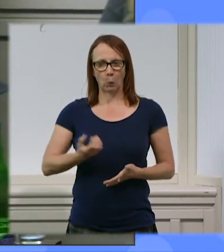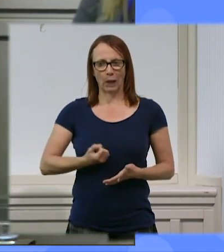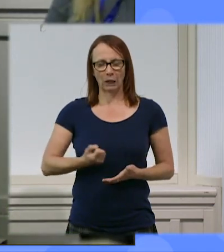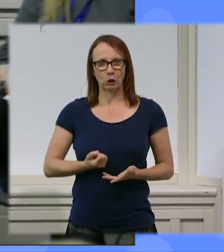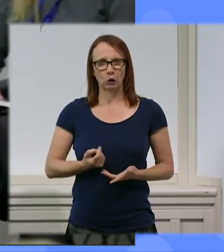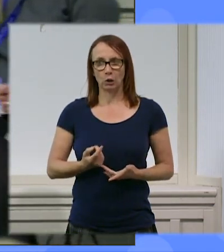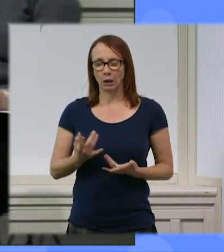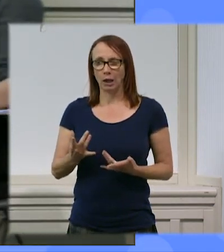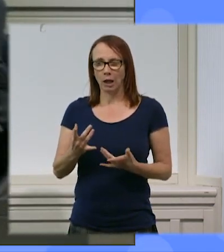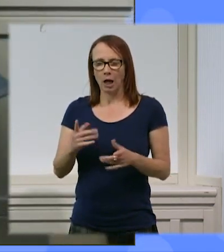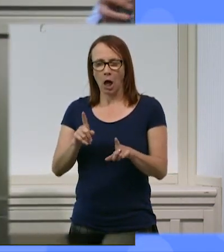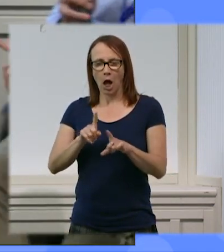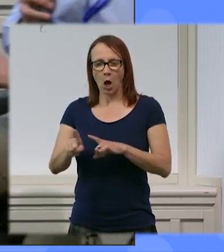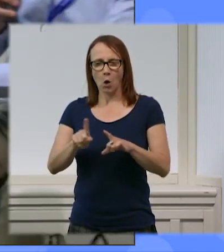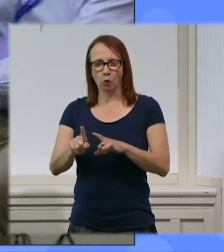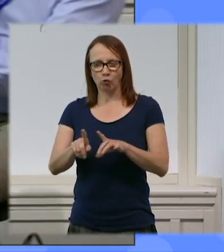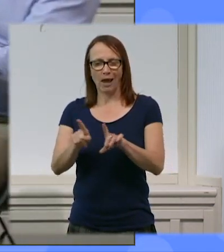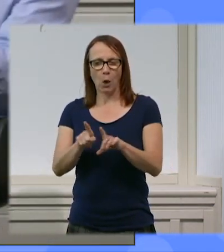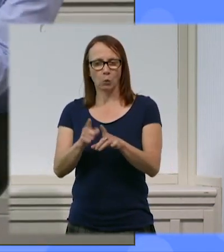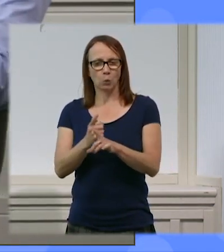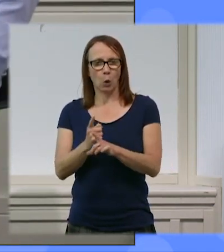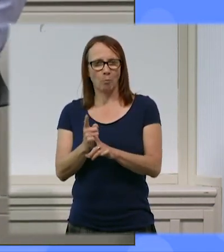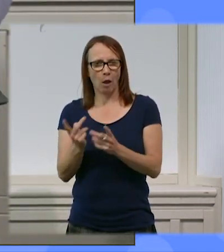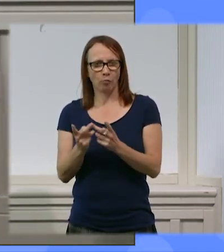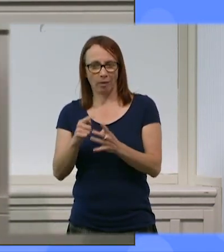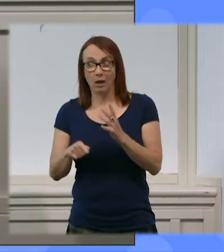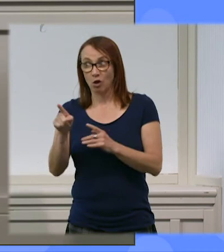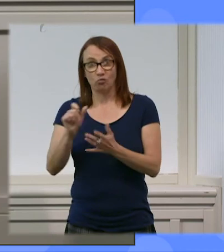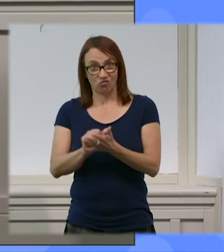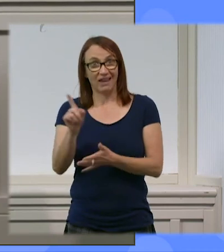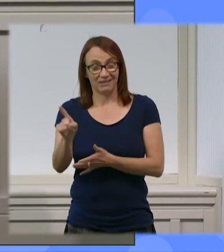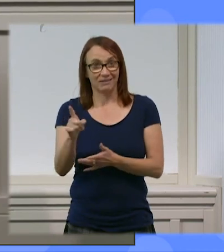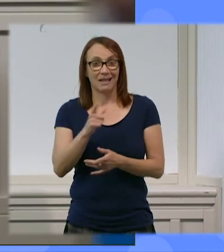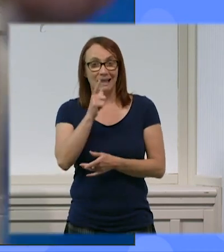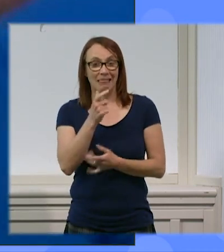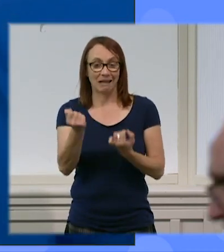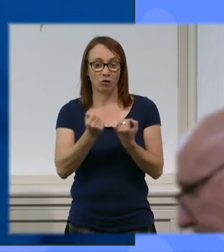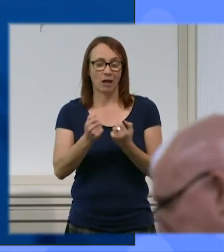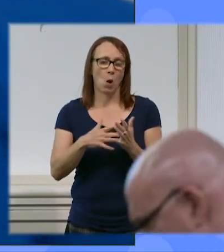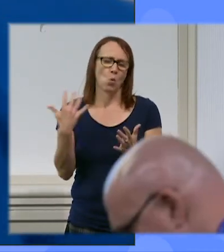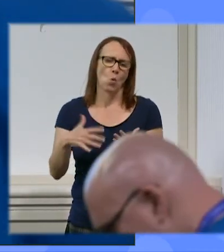and draw in actually a couple of the other things that being said here because you're right electric cars are expensive we're skating to the point